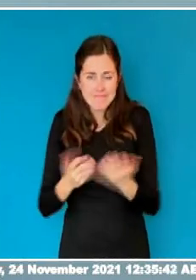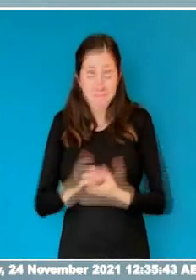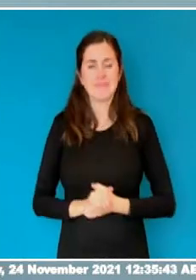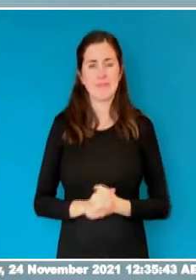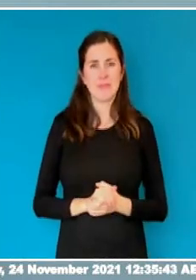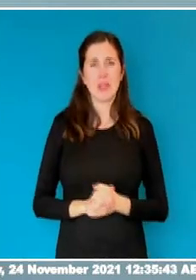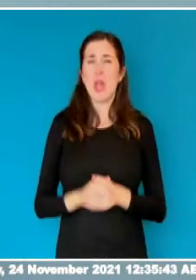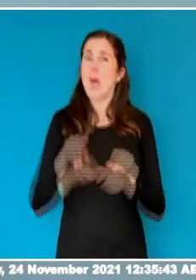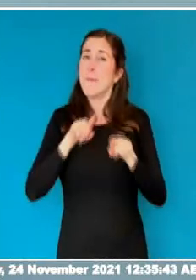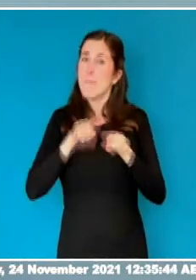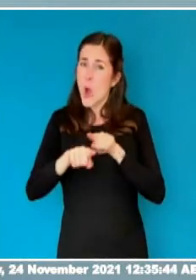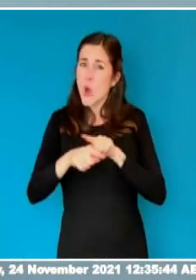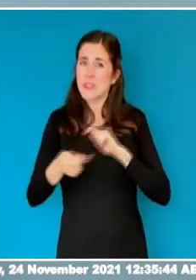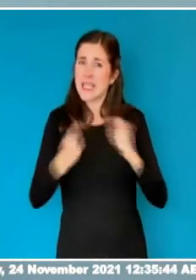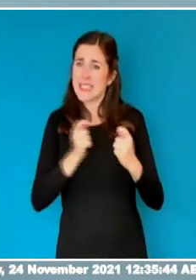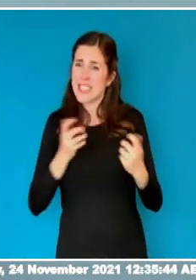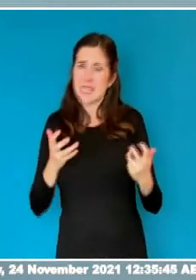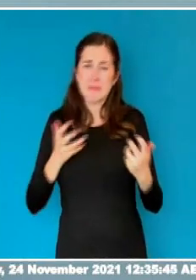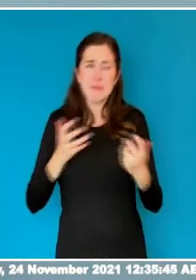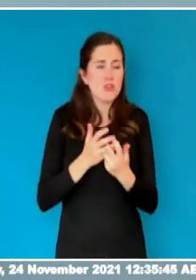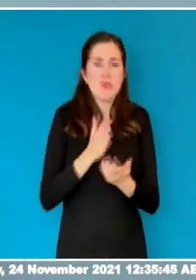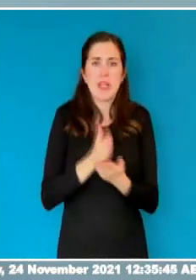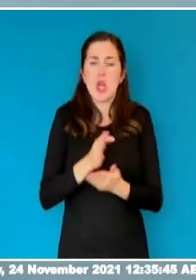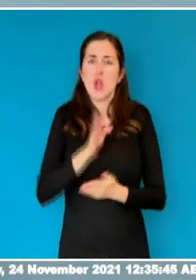wouldn't necessitate capturing necessarily.